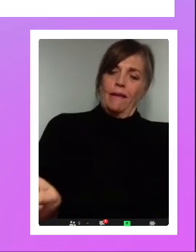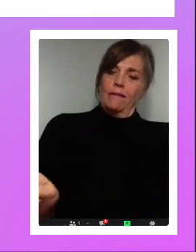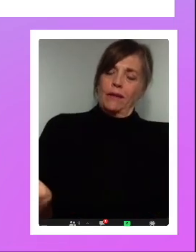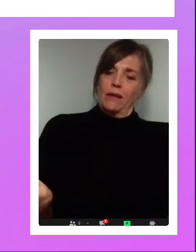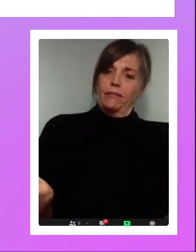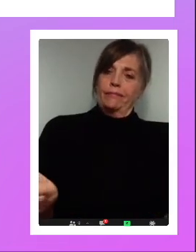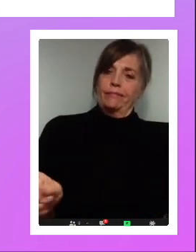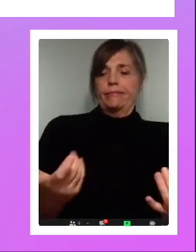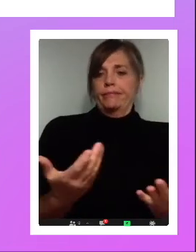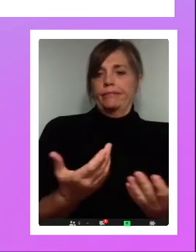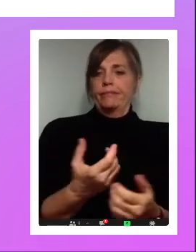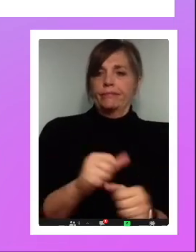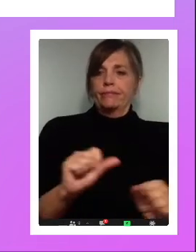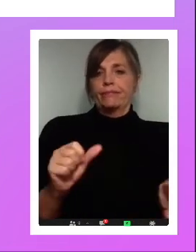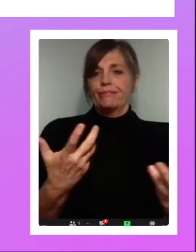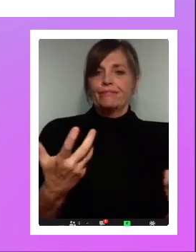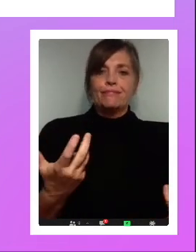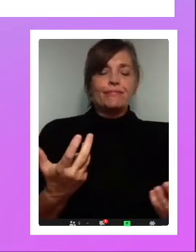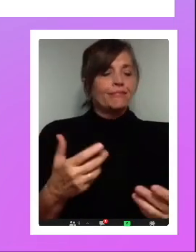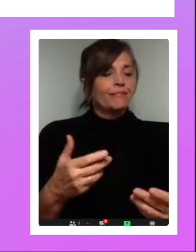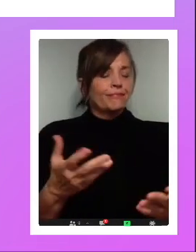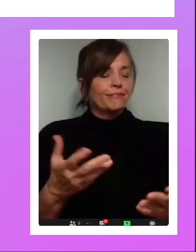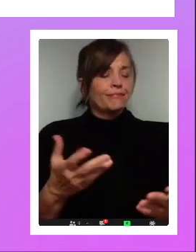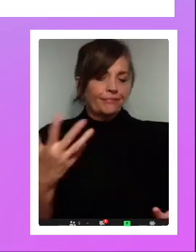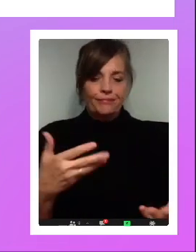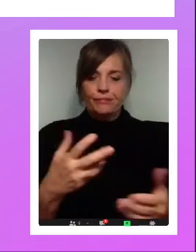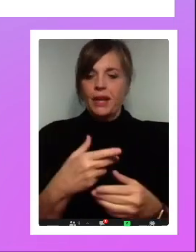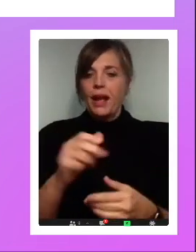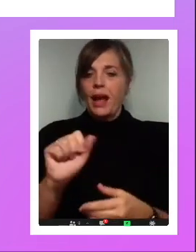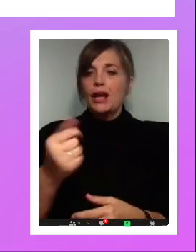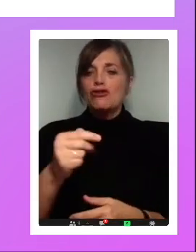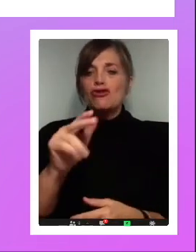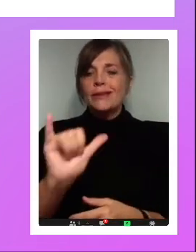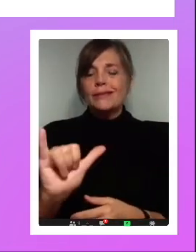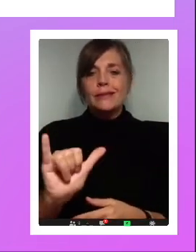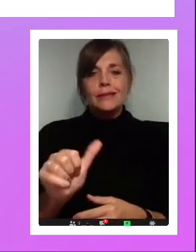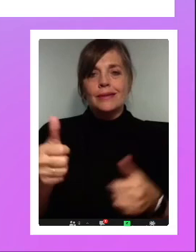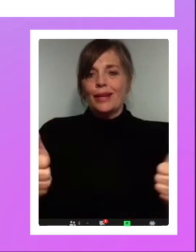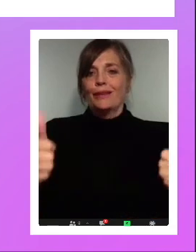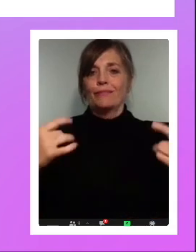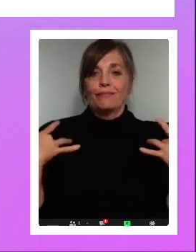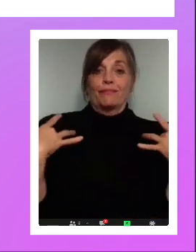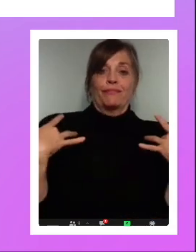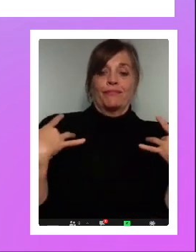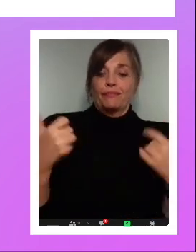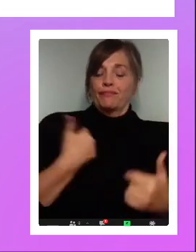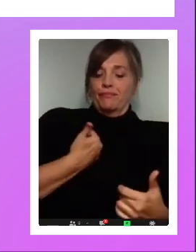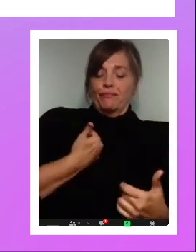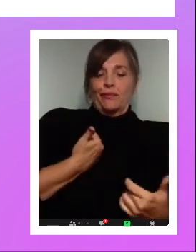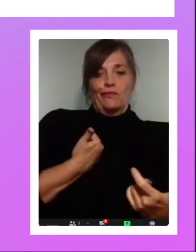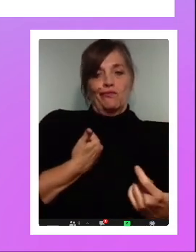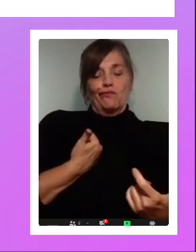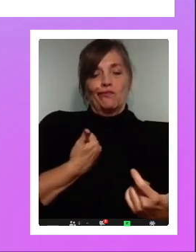And I think everyone on this call who has experienced a loss of agency